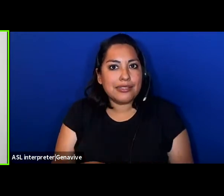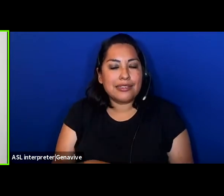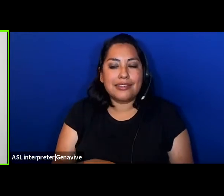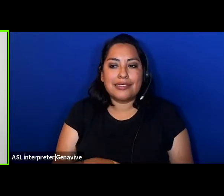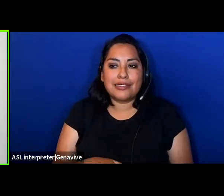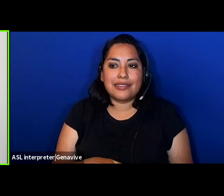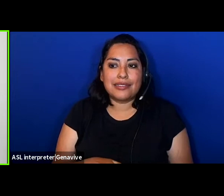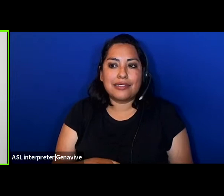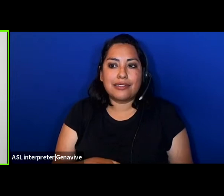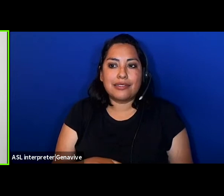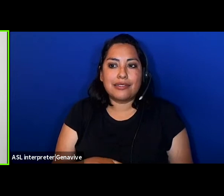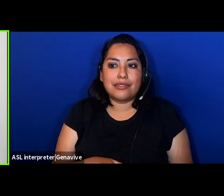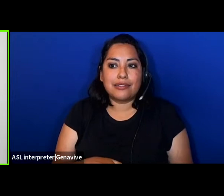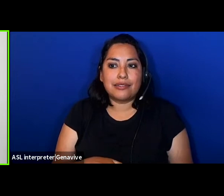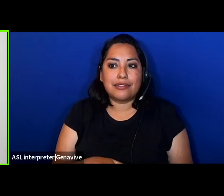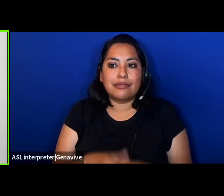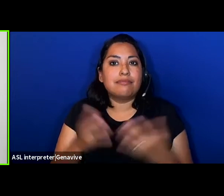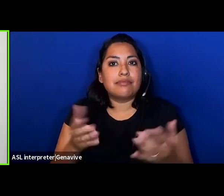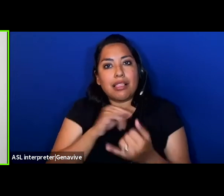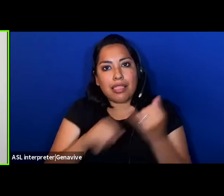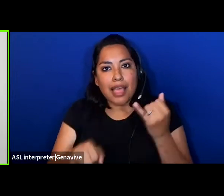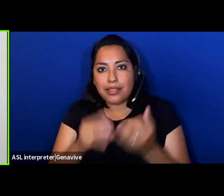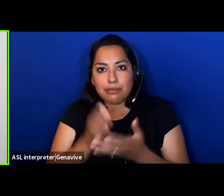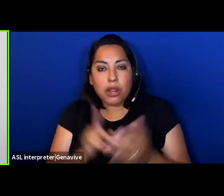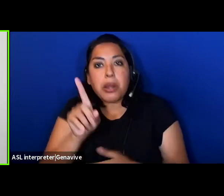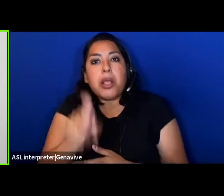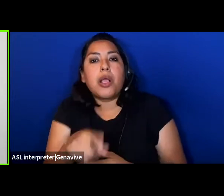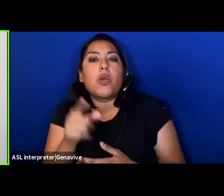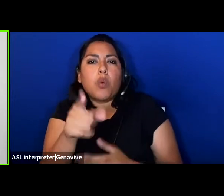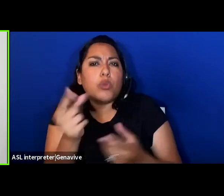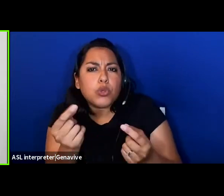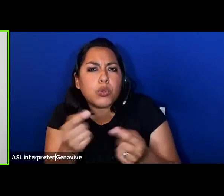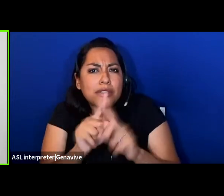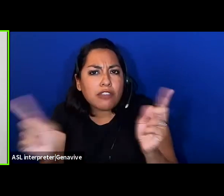And last, what will you do differently? A question for you all. What will you do differently? What